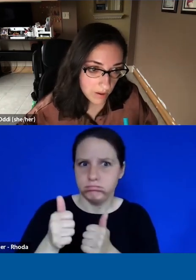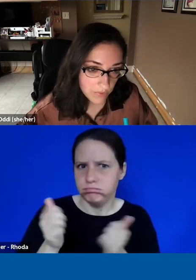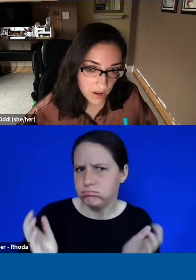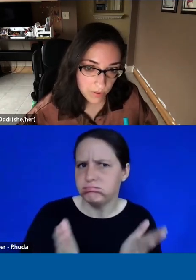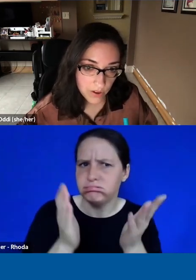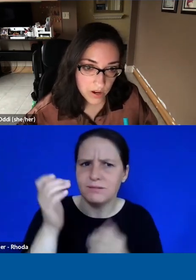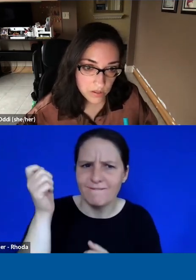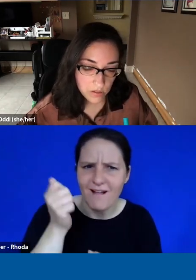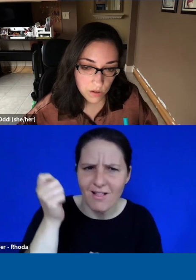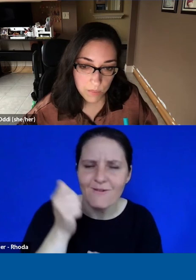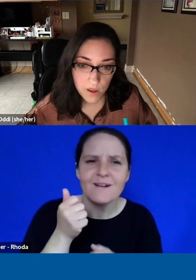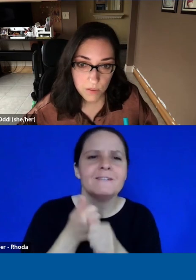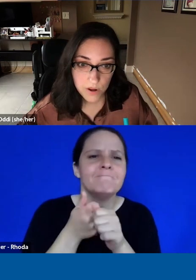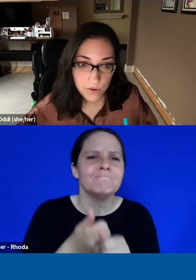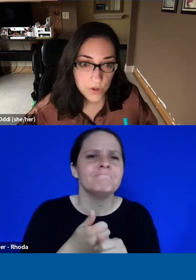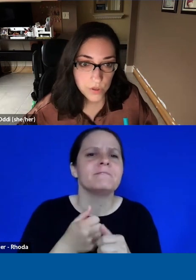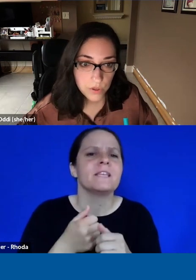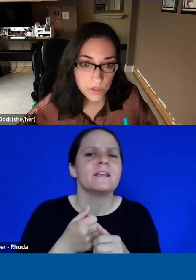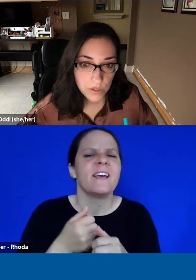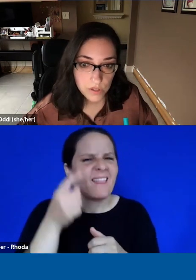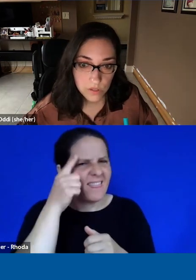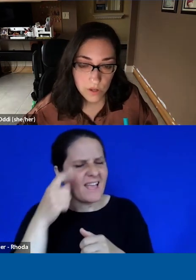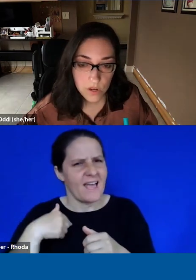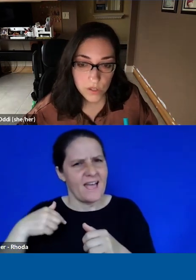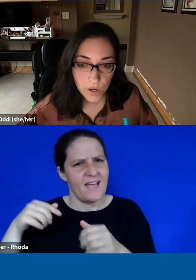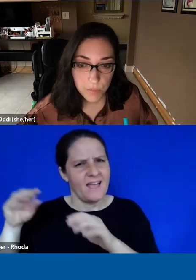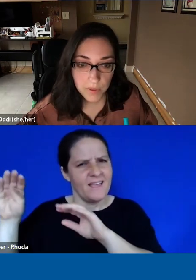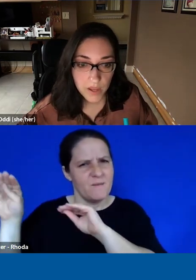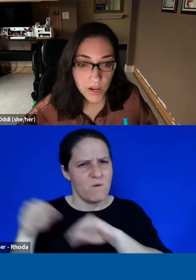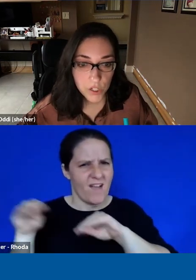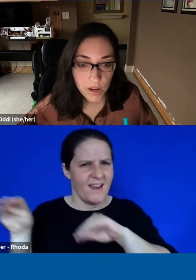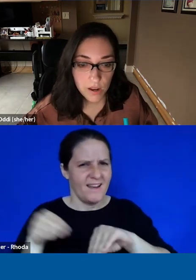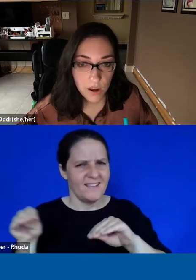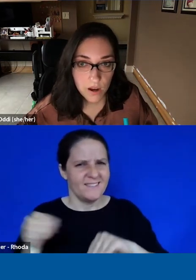I think I provided some in my resources document, but like hashtag,